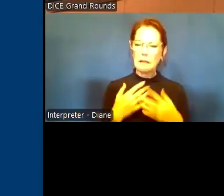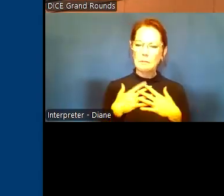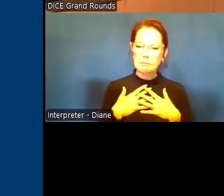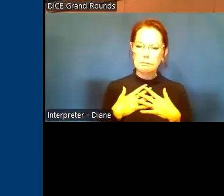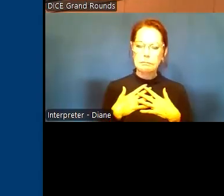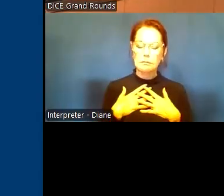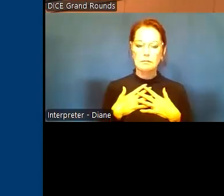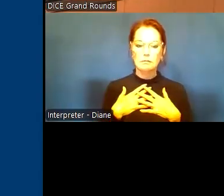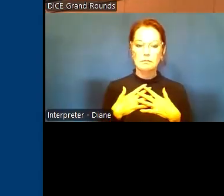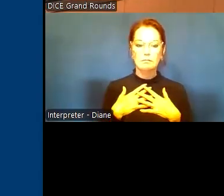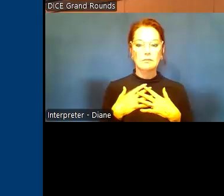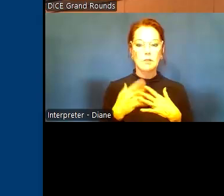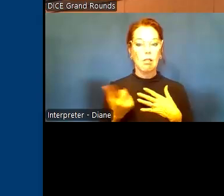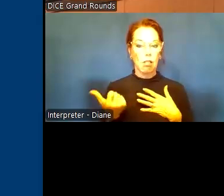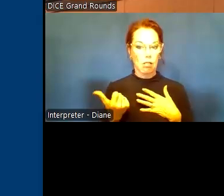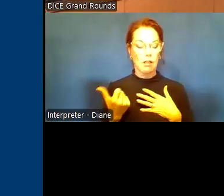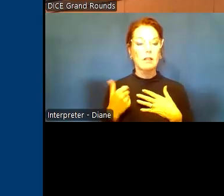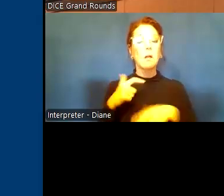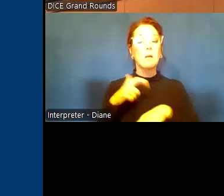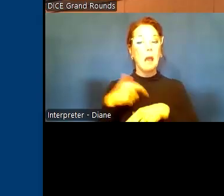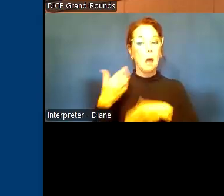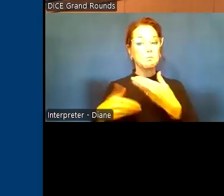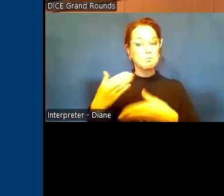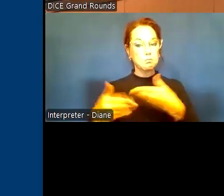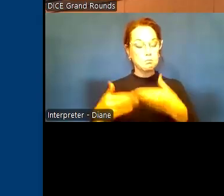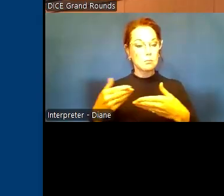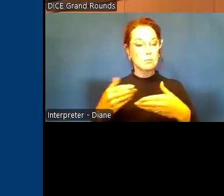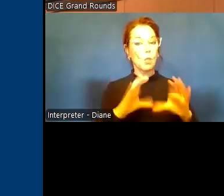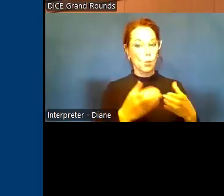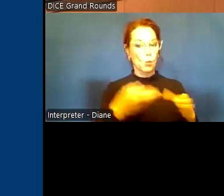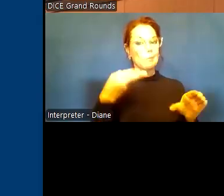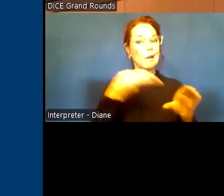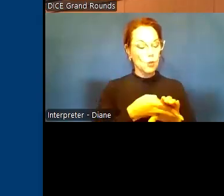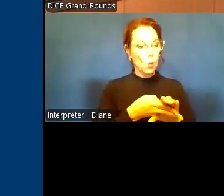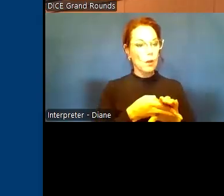what evolved from being with this group and becoming more feeling better about myself